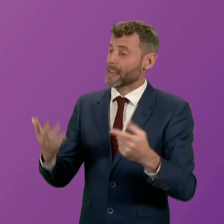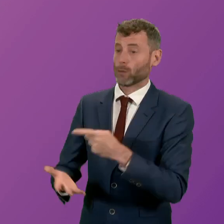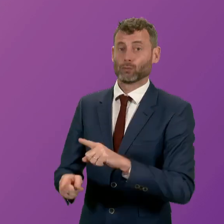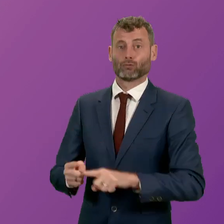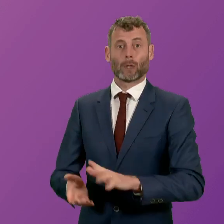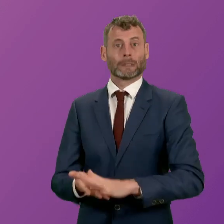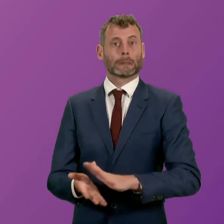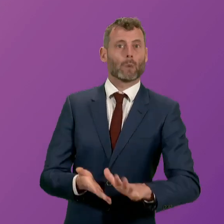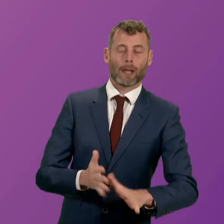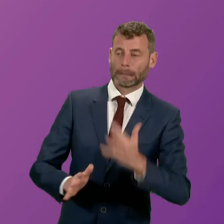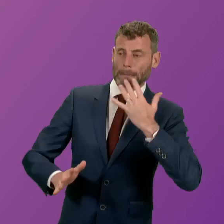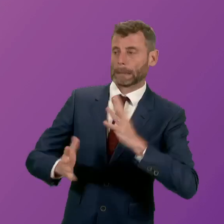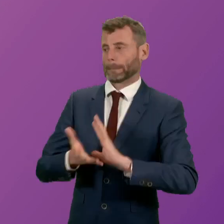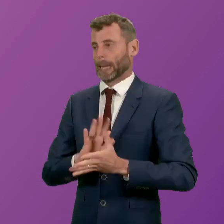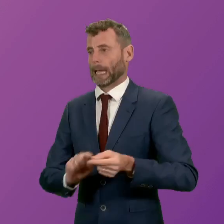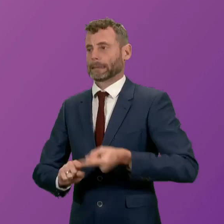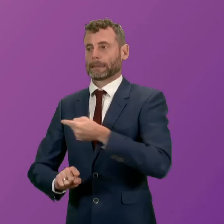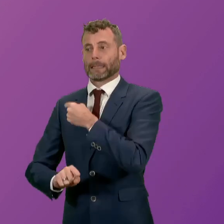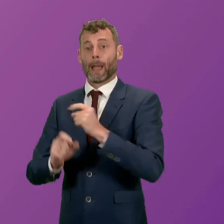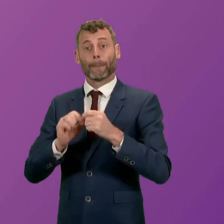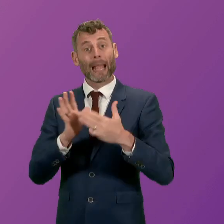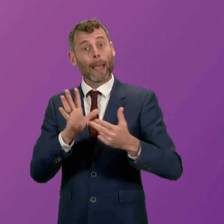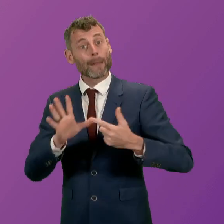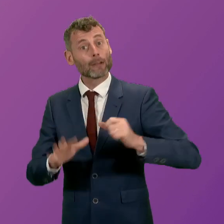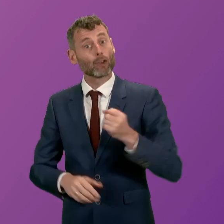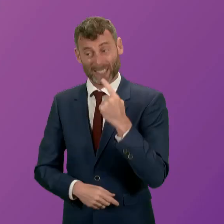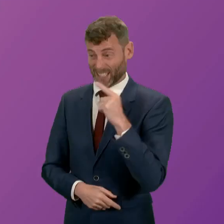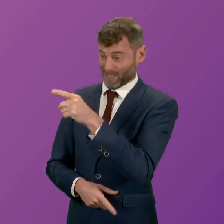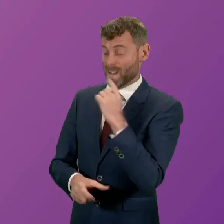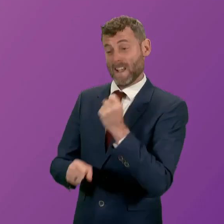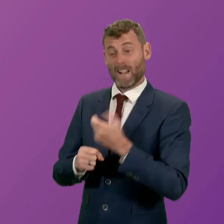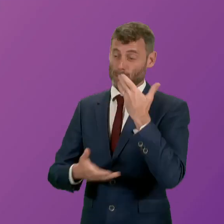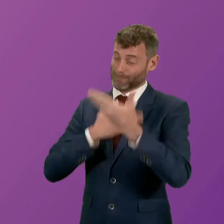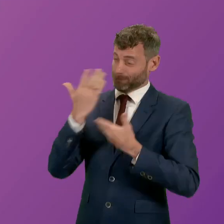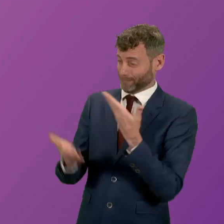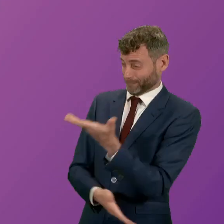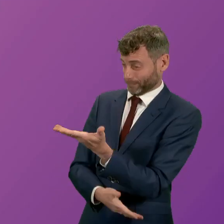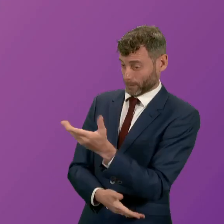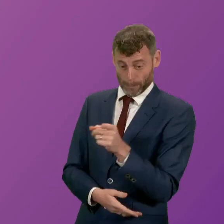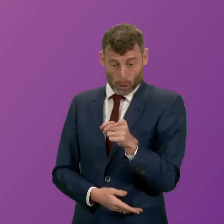his Government has made. BMA Scotland says that the Government’s rhetoric is “failing to match the reality”